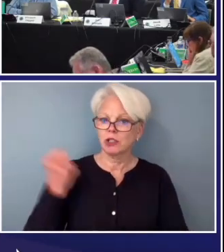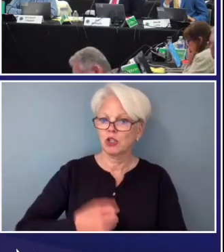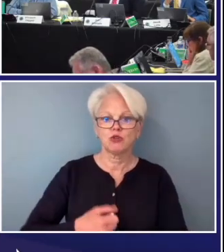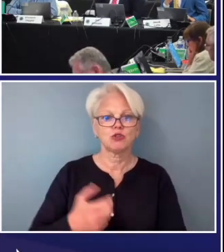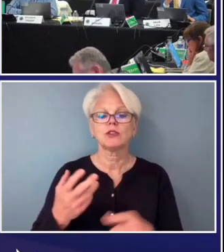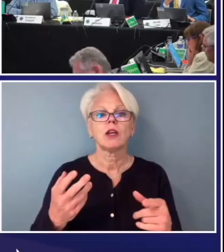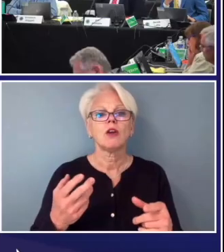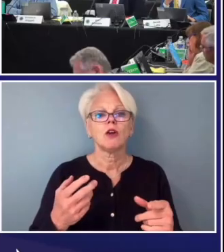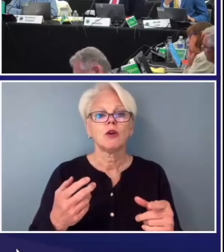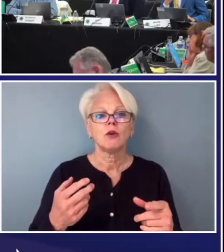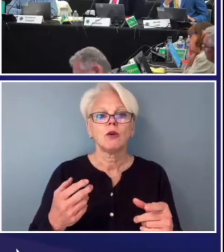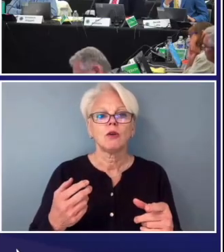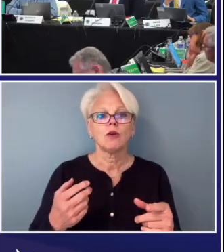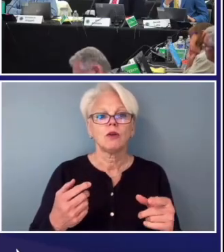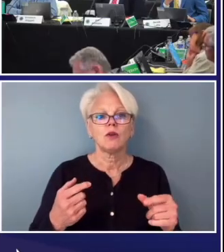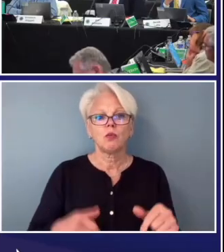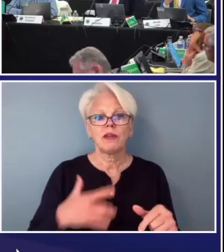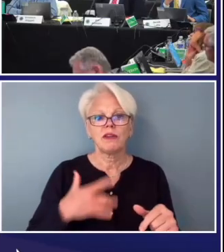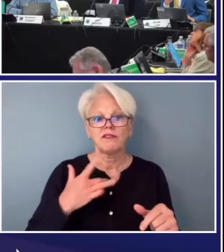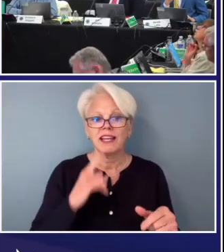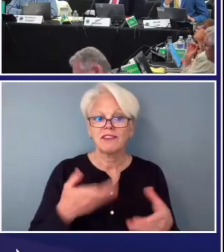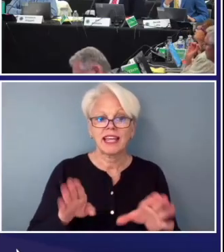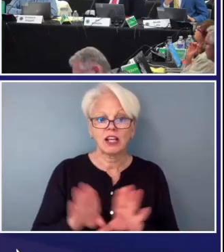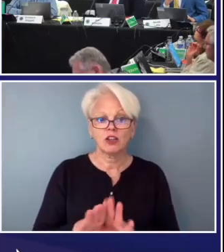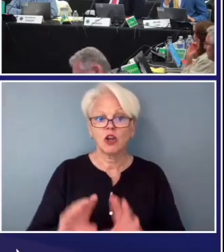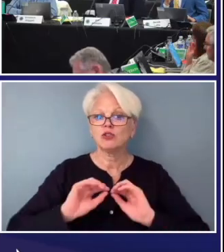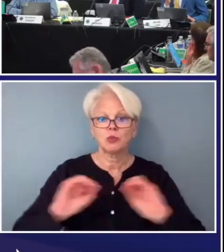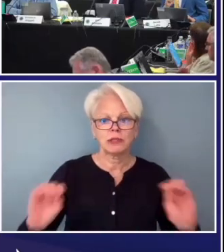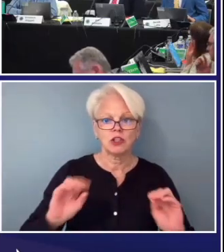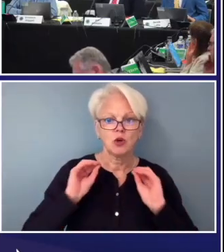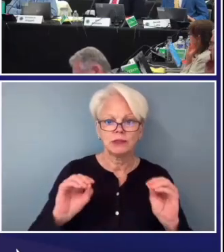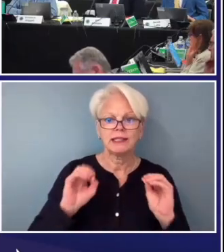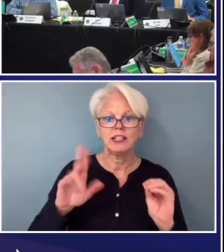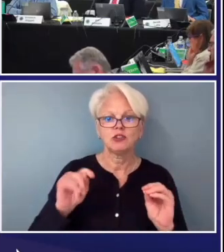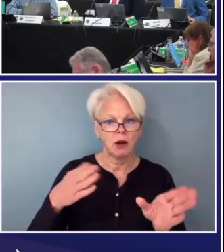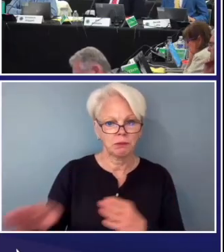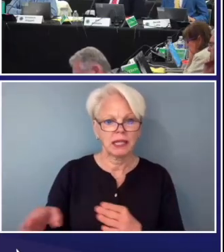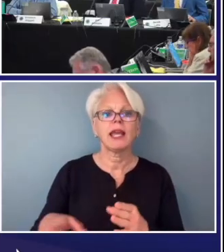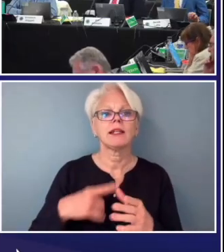to, um, that this was if they closed without a teachout plan, that then it, that including by